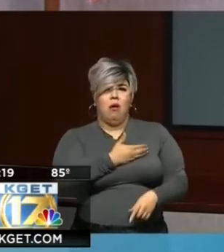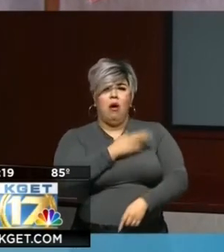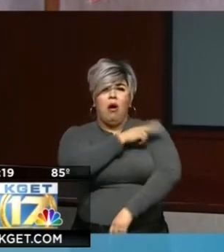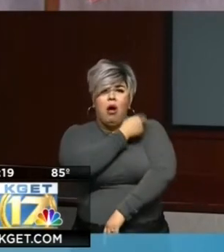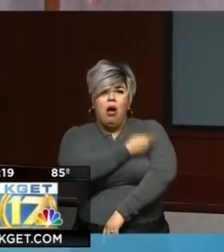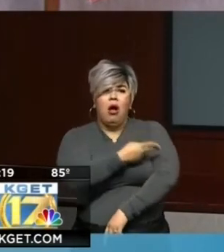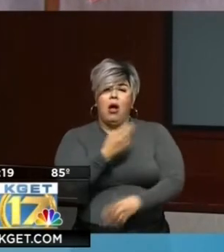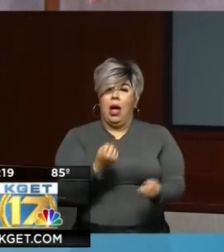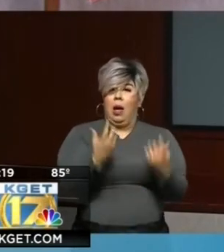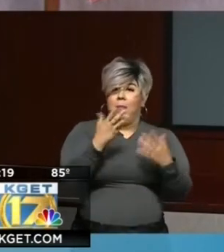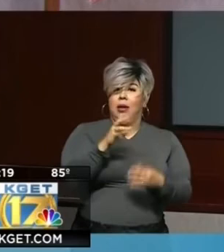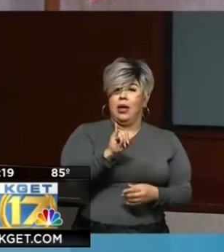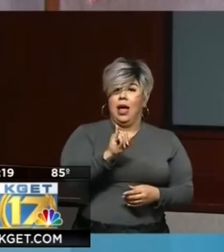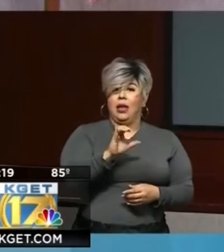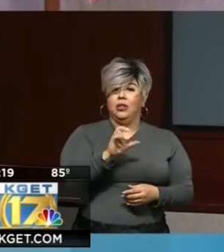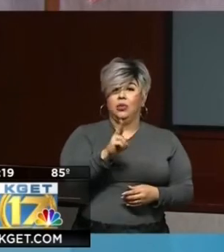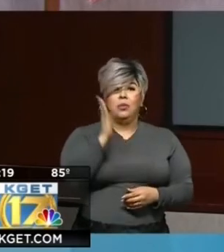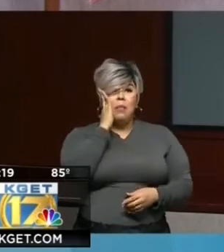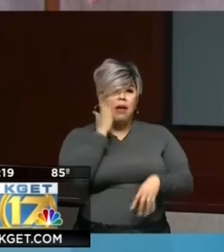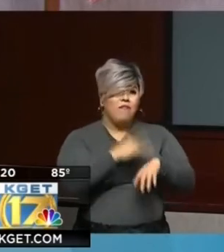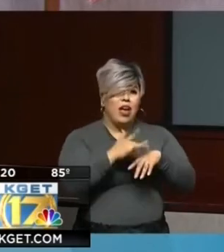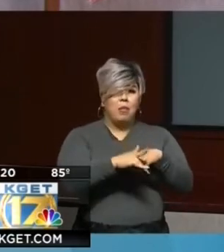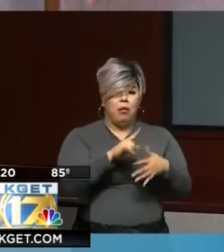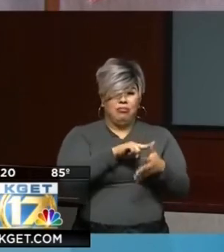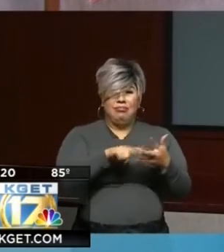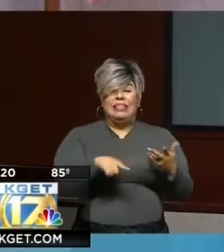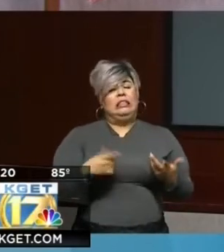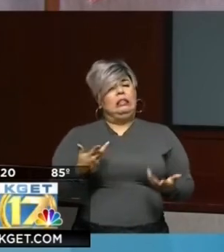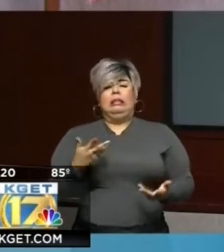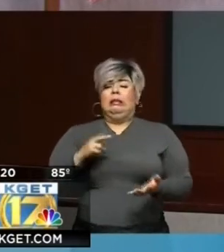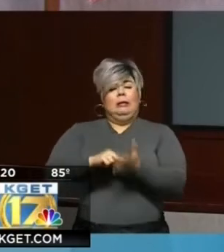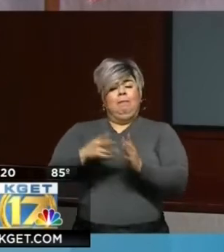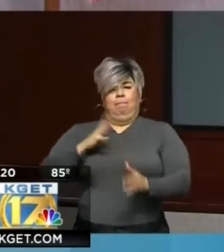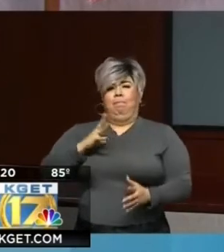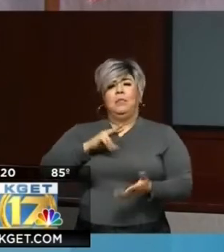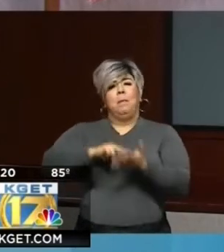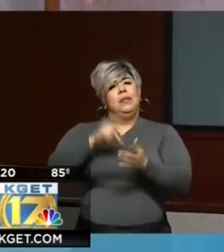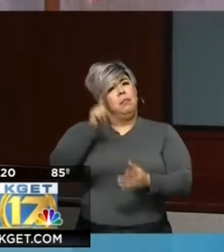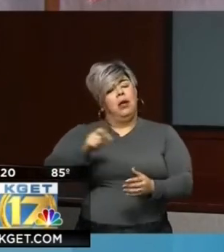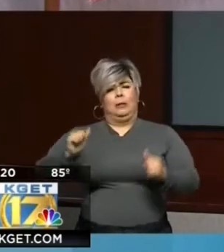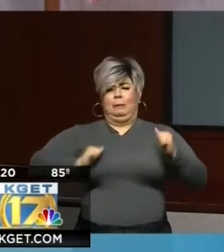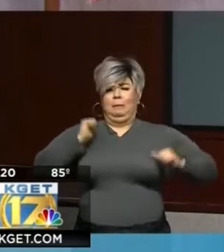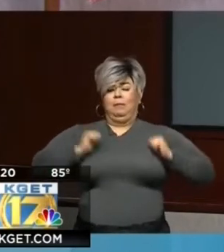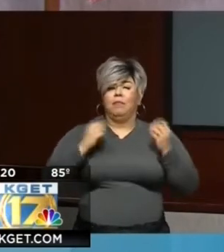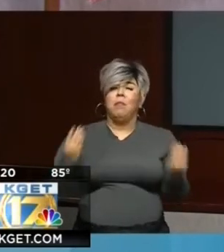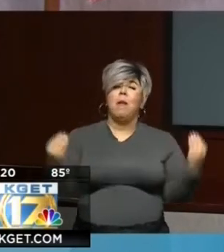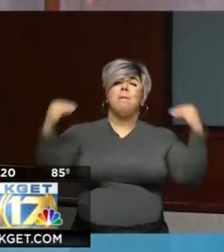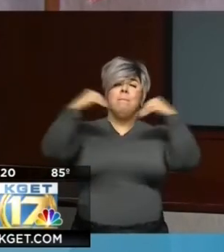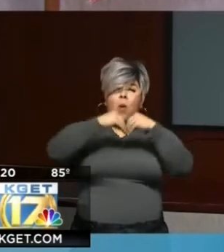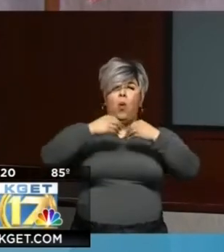CONCERNED ABOUT HOW THIS IMPACTS OUR HOSPITALS AND OUR IC U BEDS.